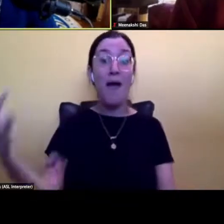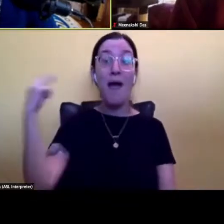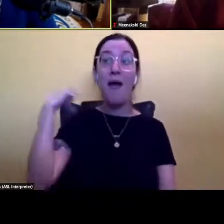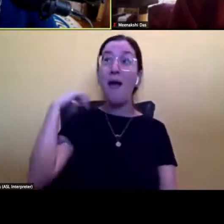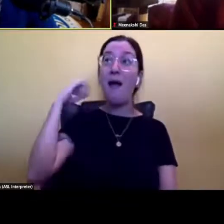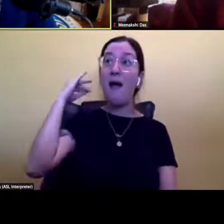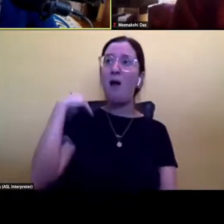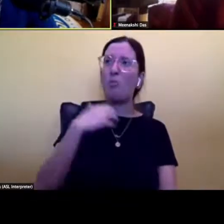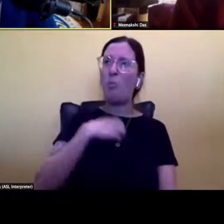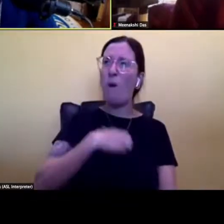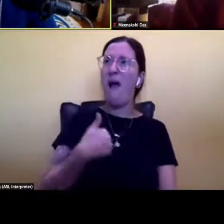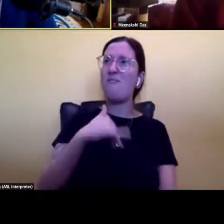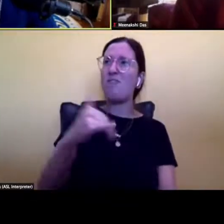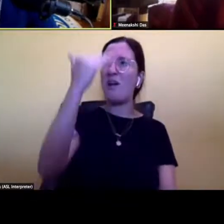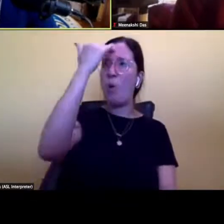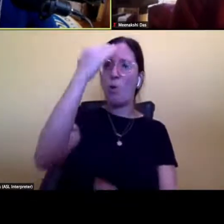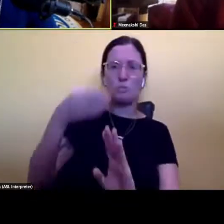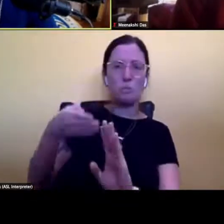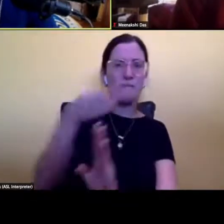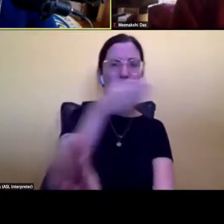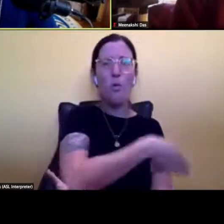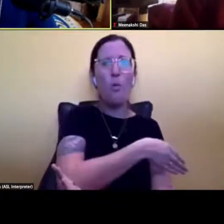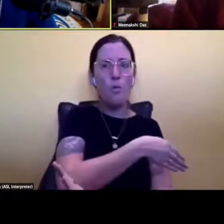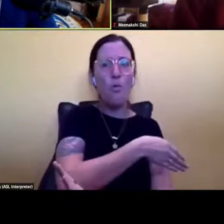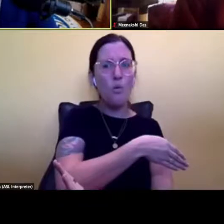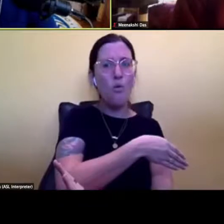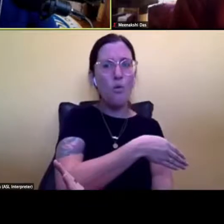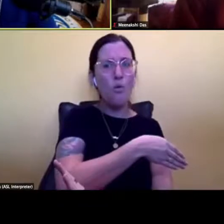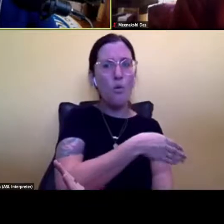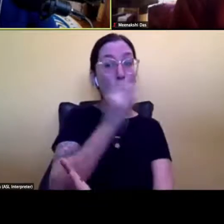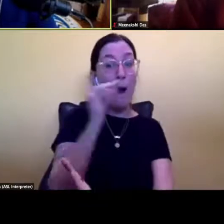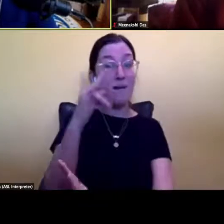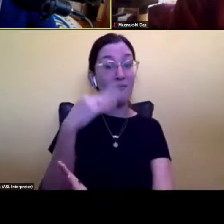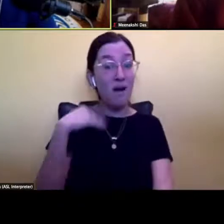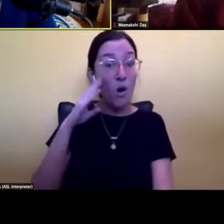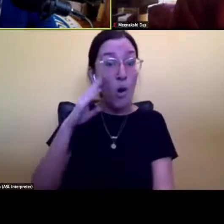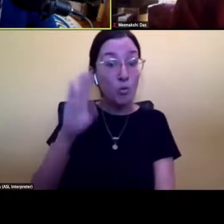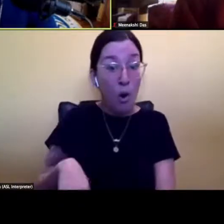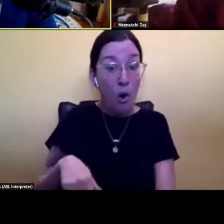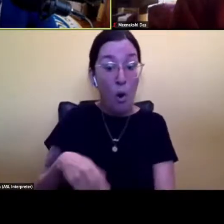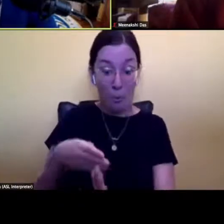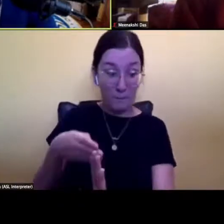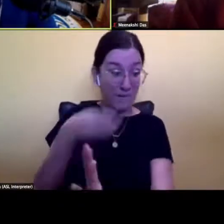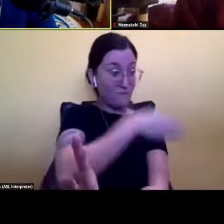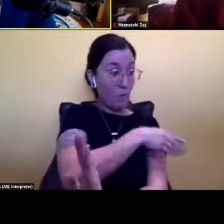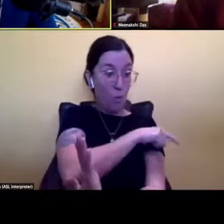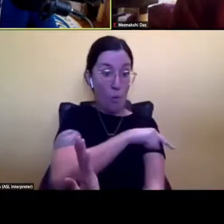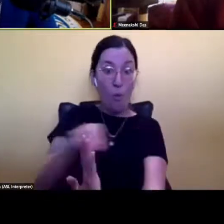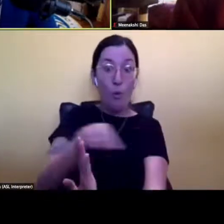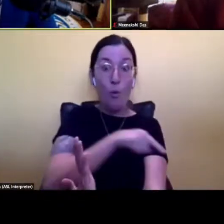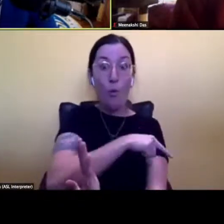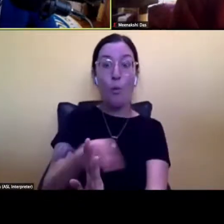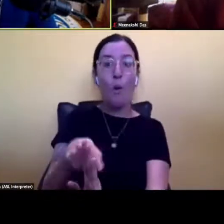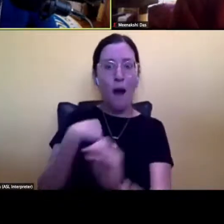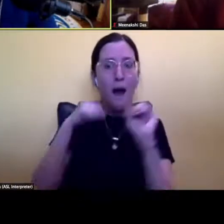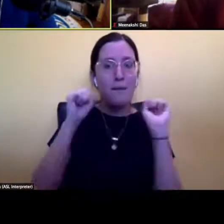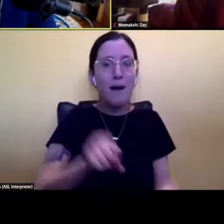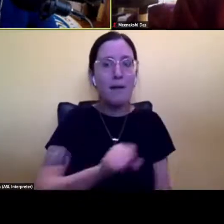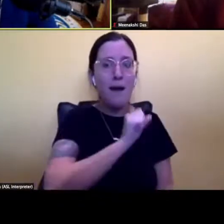have been able to ask for things that I needed before it came to the point that I had no choice.